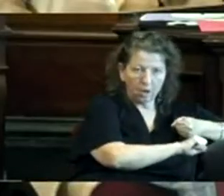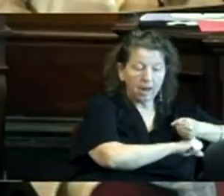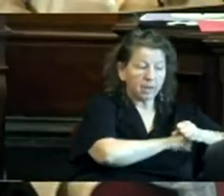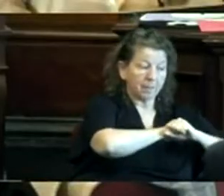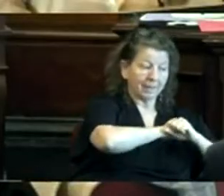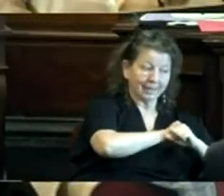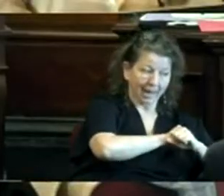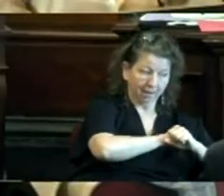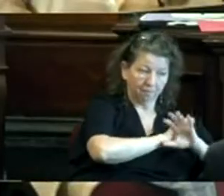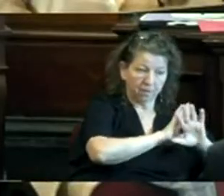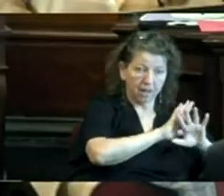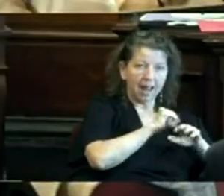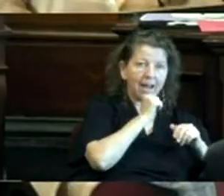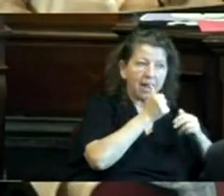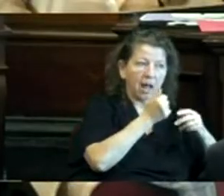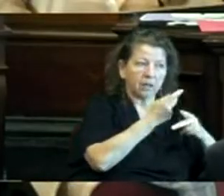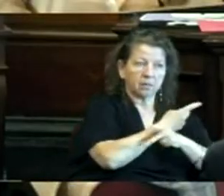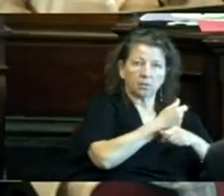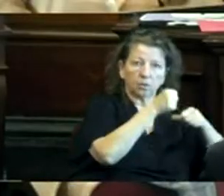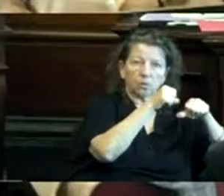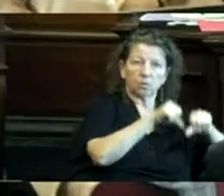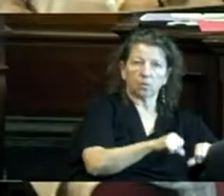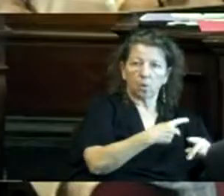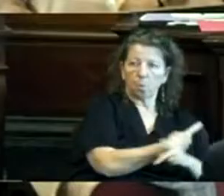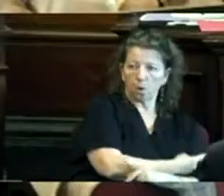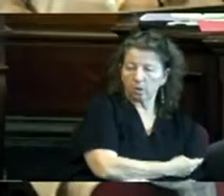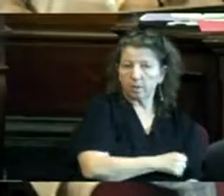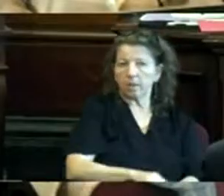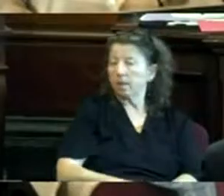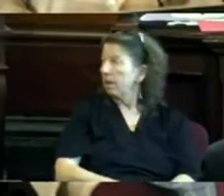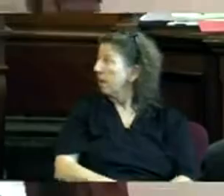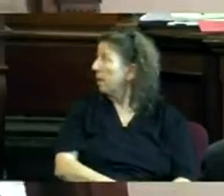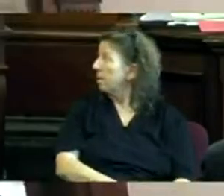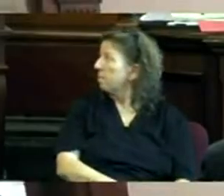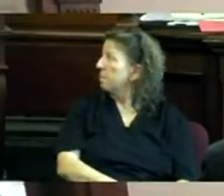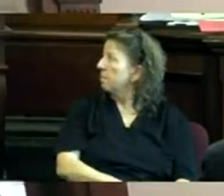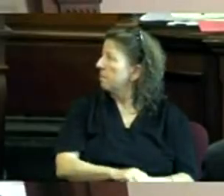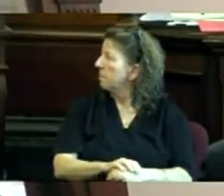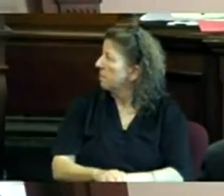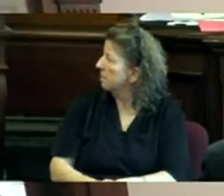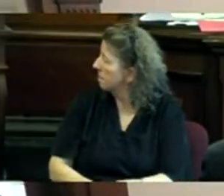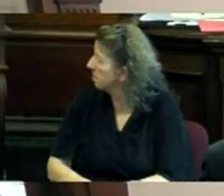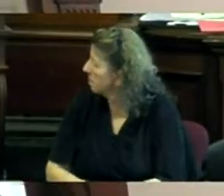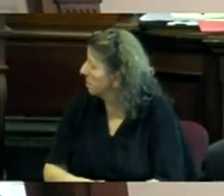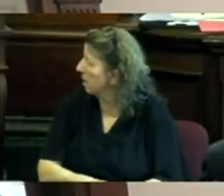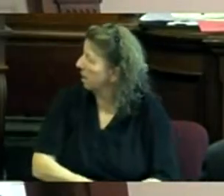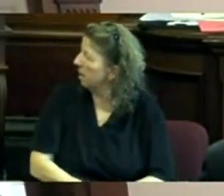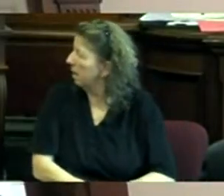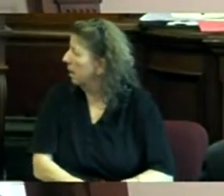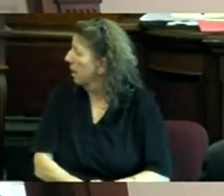do various things with respect to the way the structure thing, and then have it be safe and not